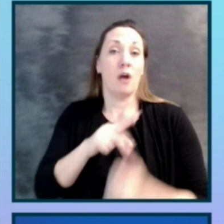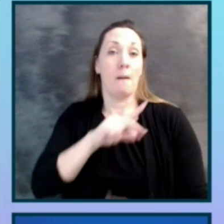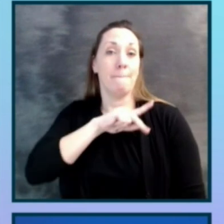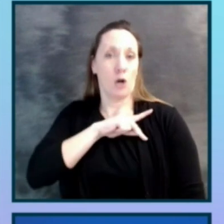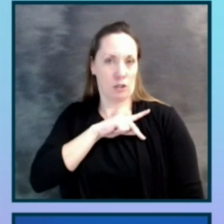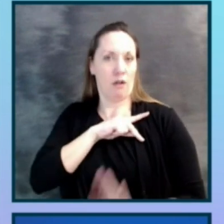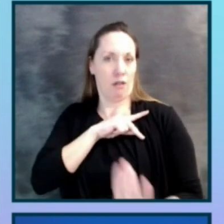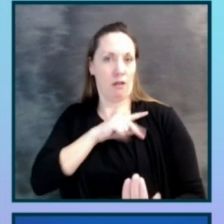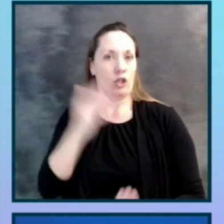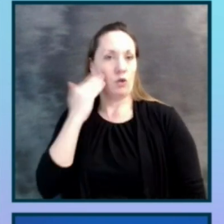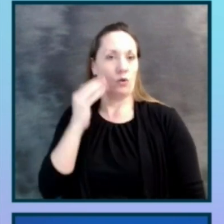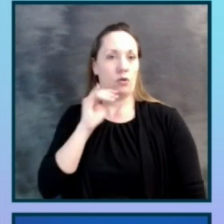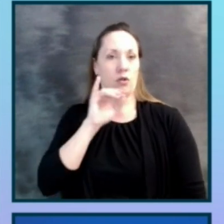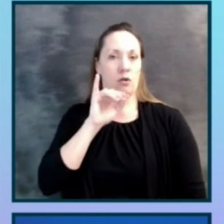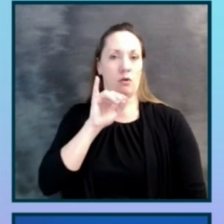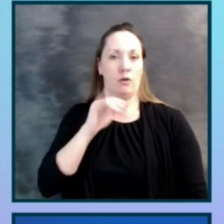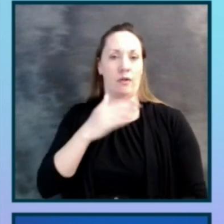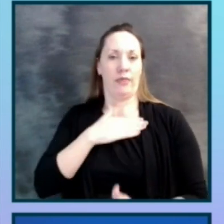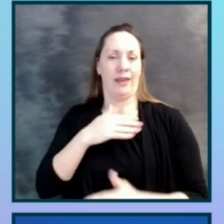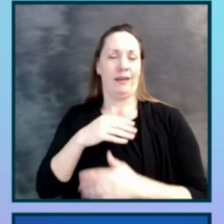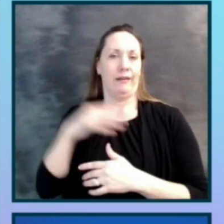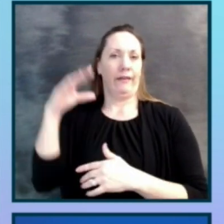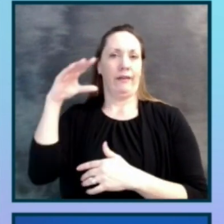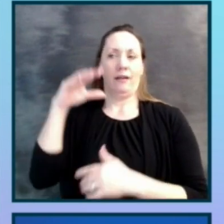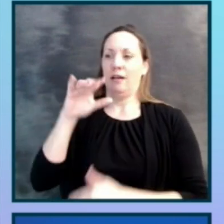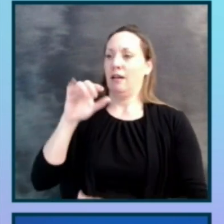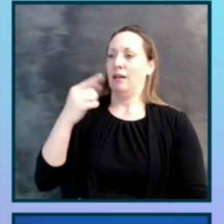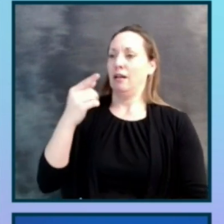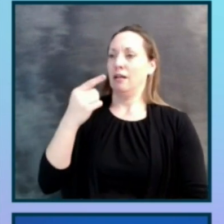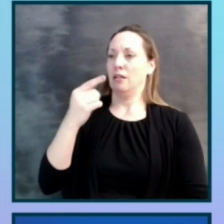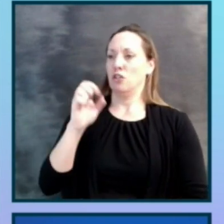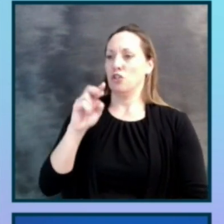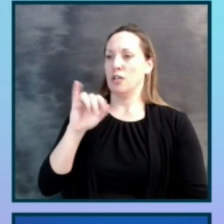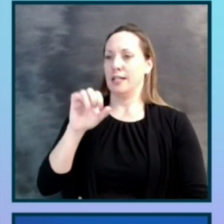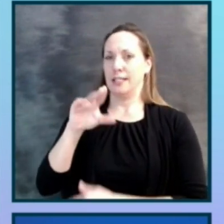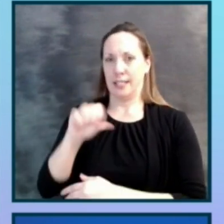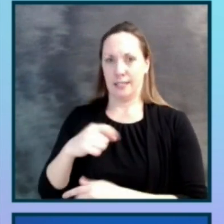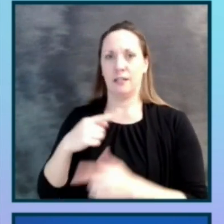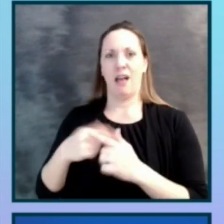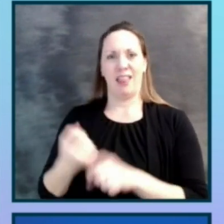Jennison Asuncion is my co-founder of GAAD. And last year we launched the GAAD Foundation